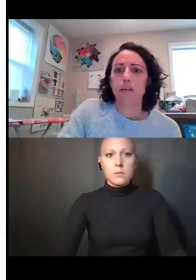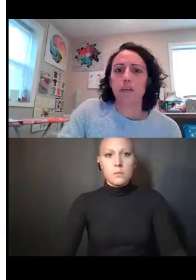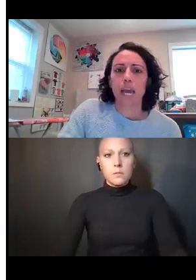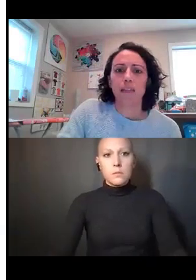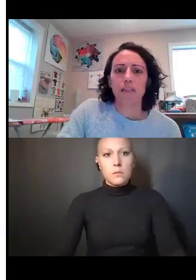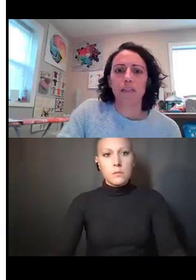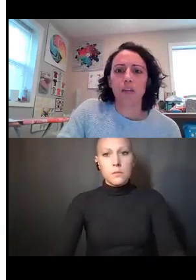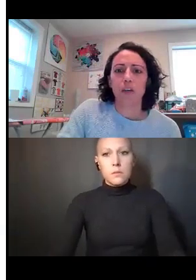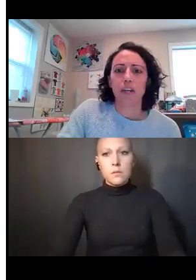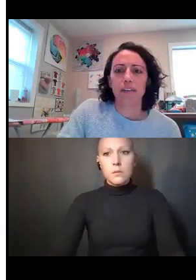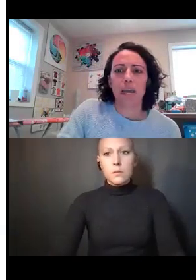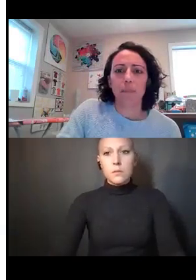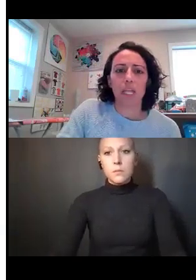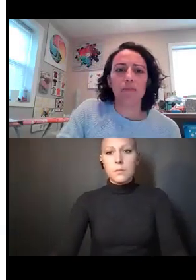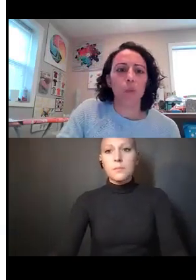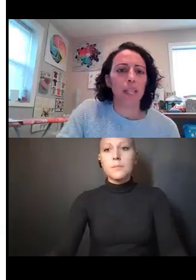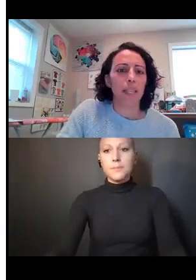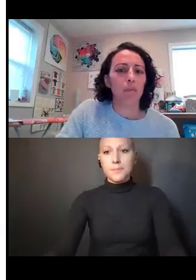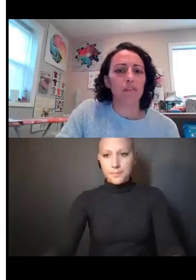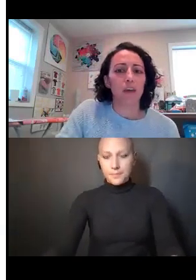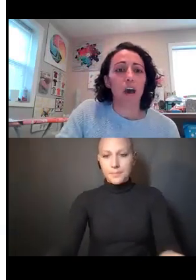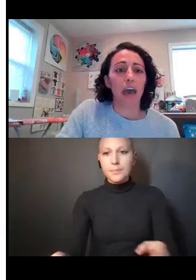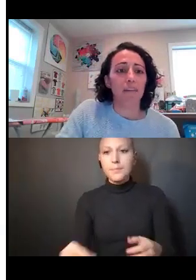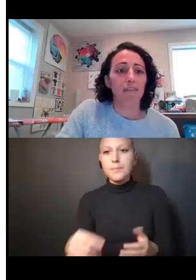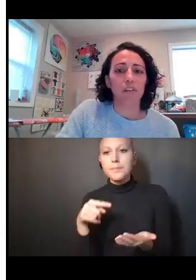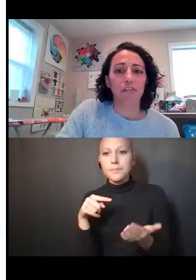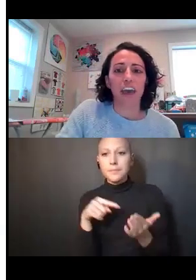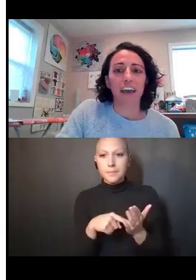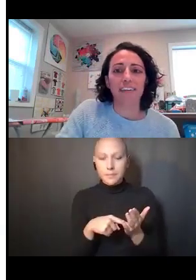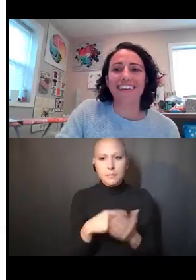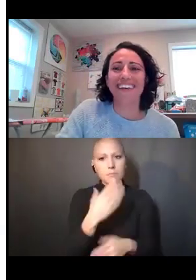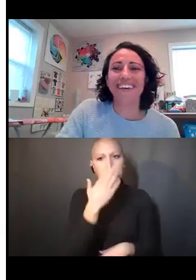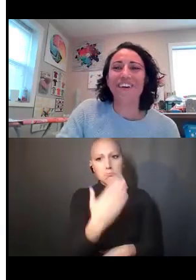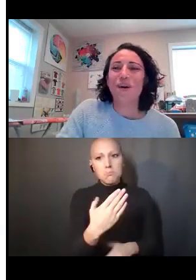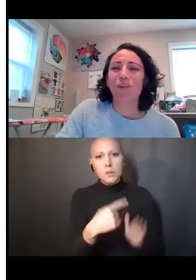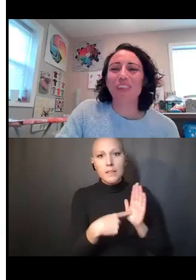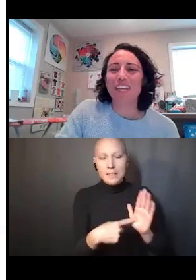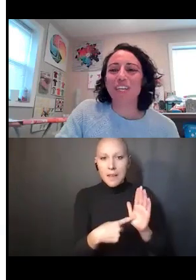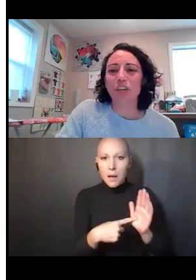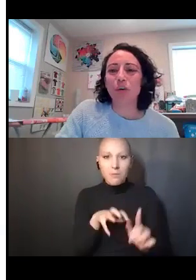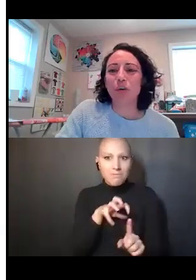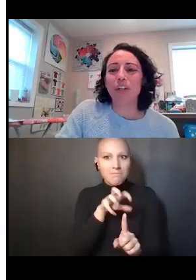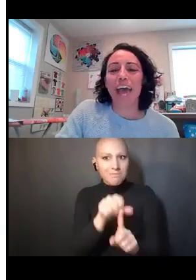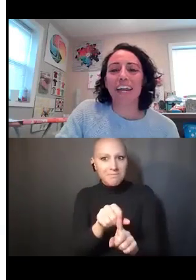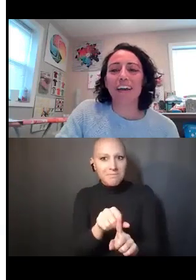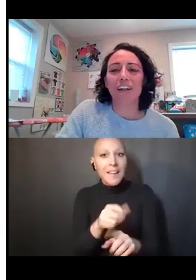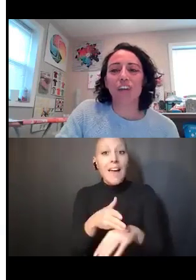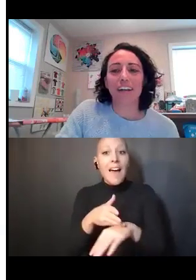Kristin Ta: So yeah, this is a good example of one that we saw after the fact. Where the individual had a contract